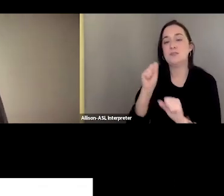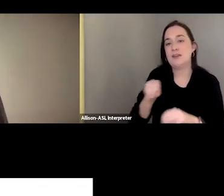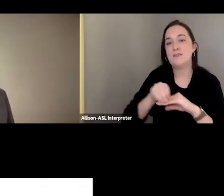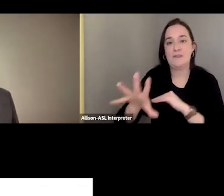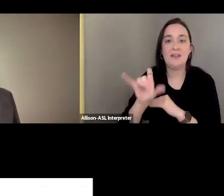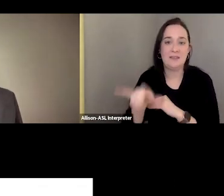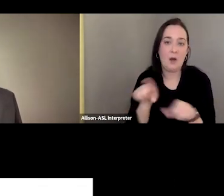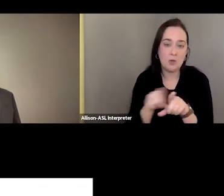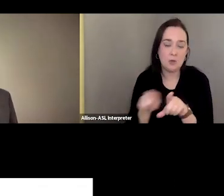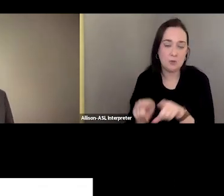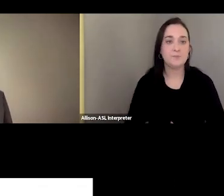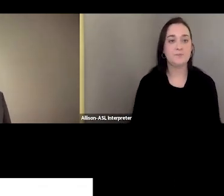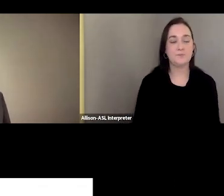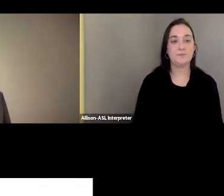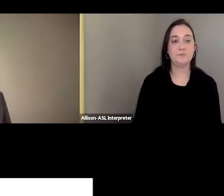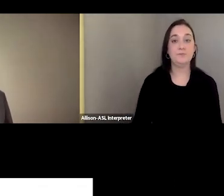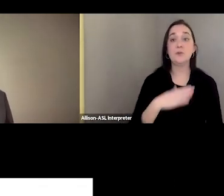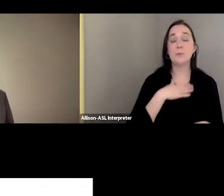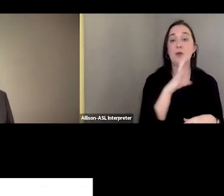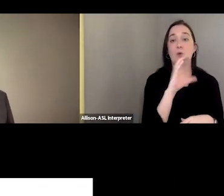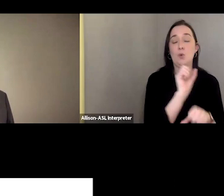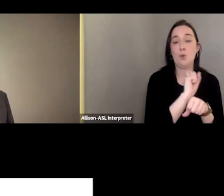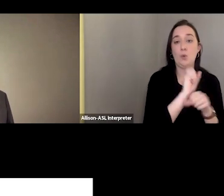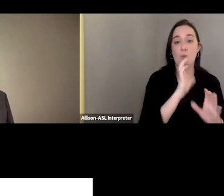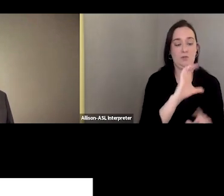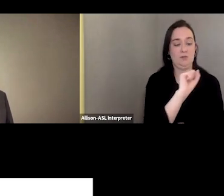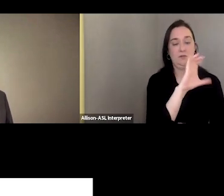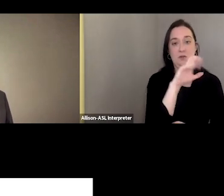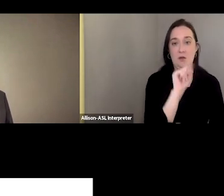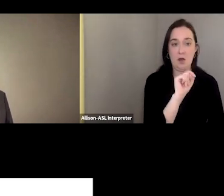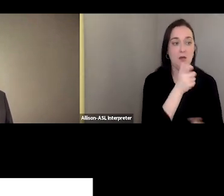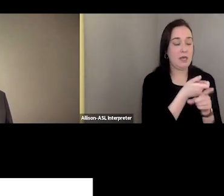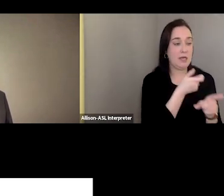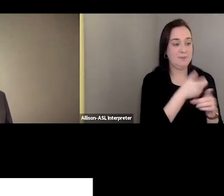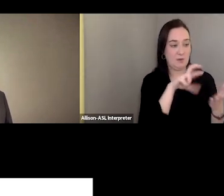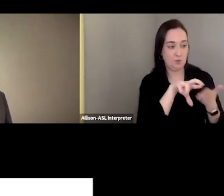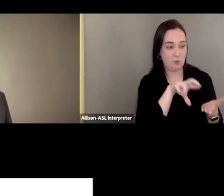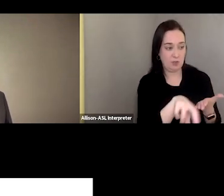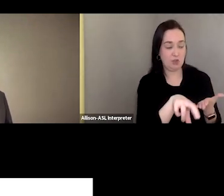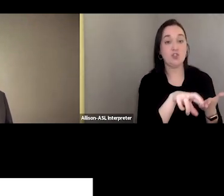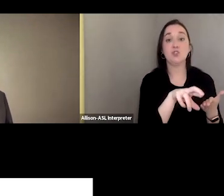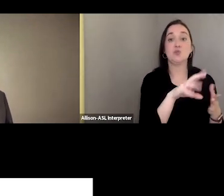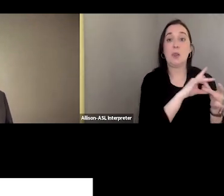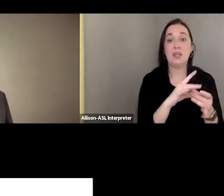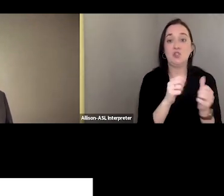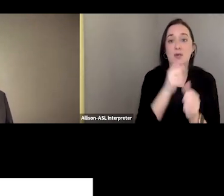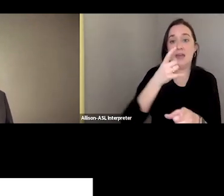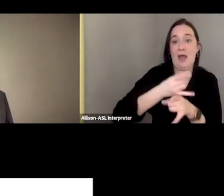As I've said with my colleague who, Scott, who actually looked at the relationship between alcohol use, he found very similar patterns in alcohol use.